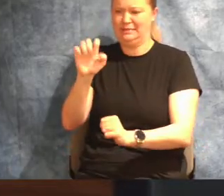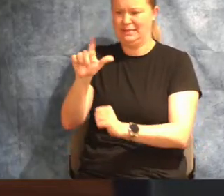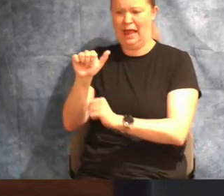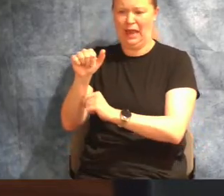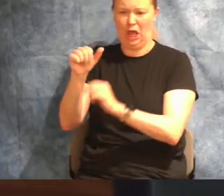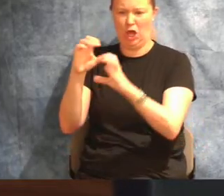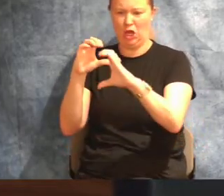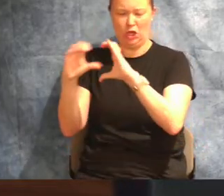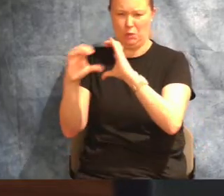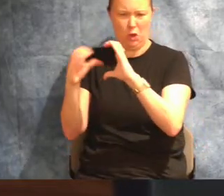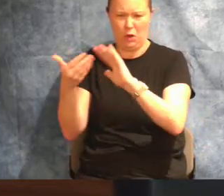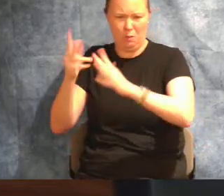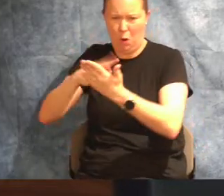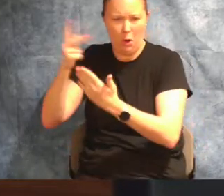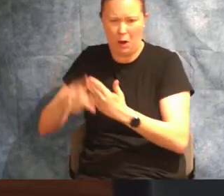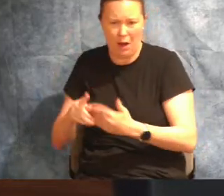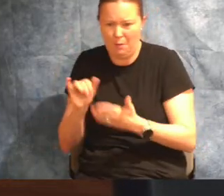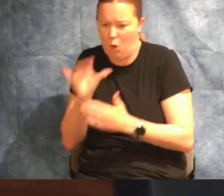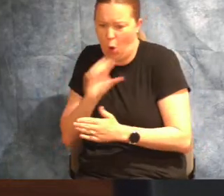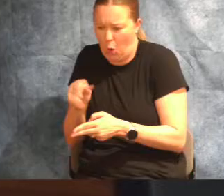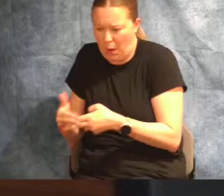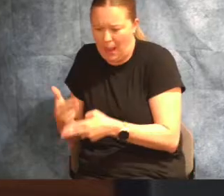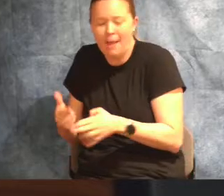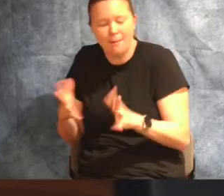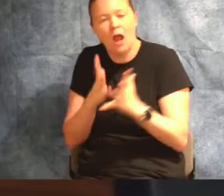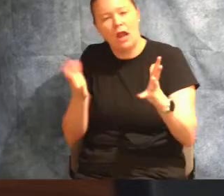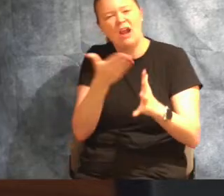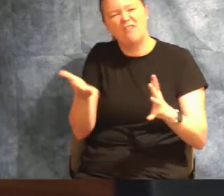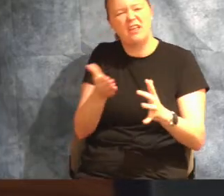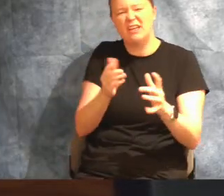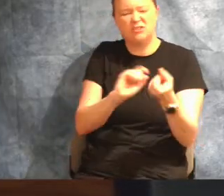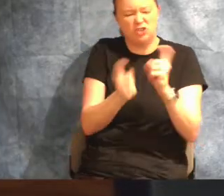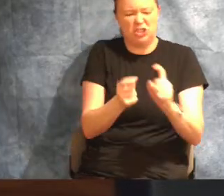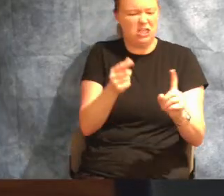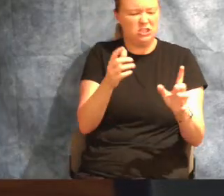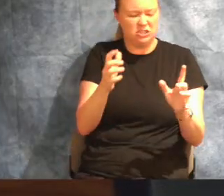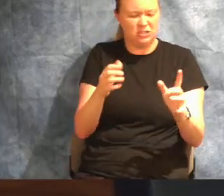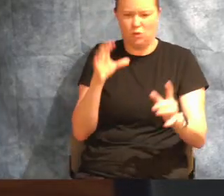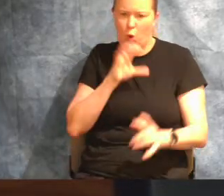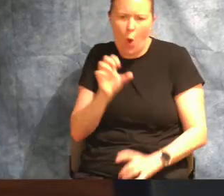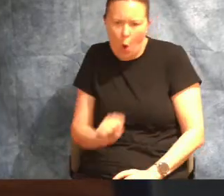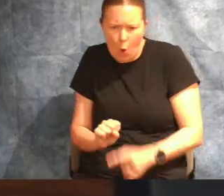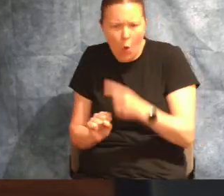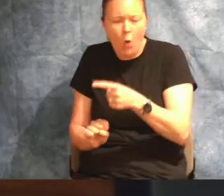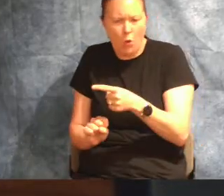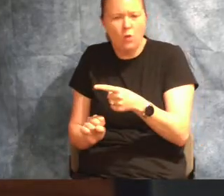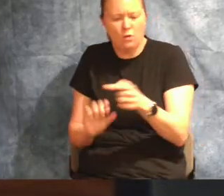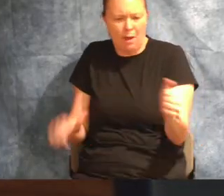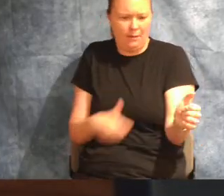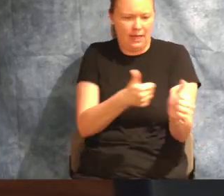so so a lot of these things are are just really outdated. The And Sarah, since you're up at the